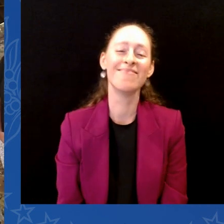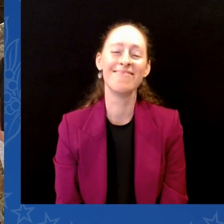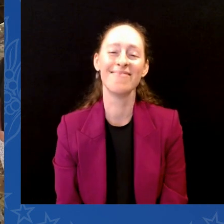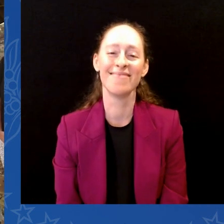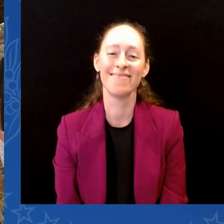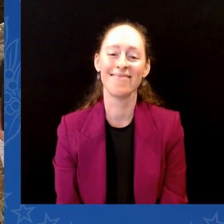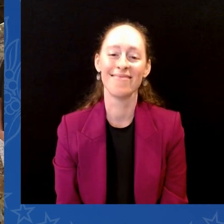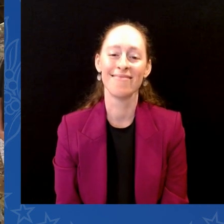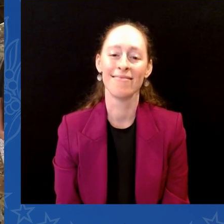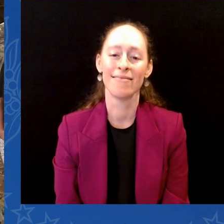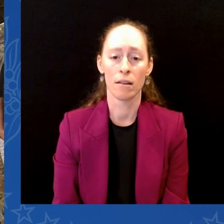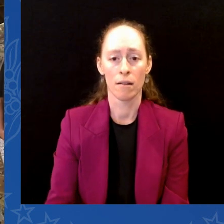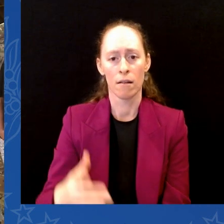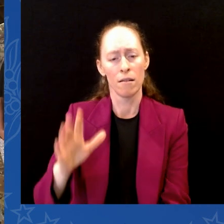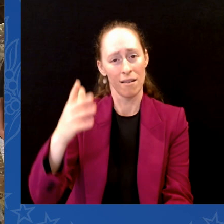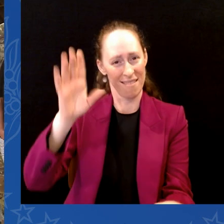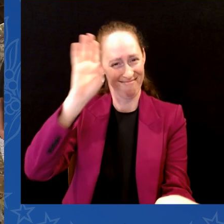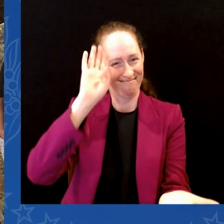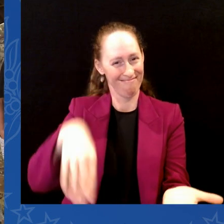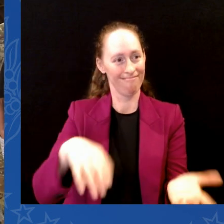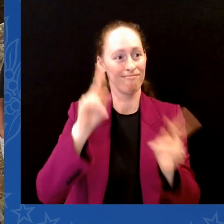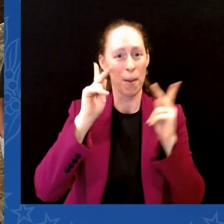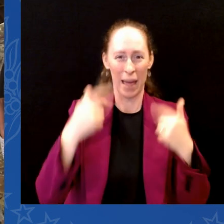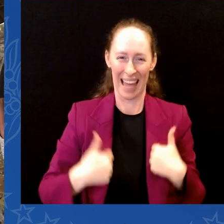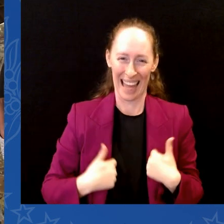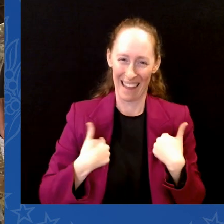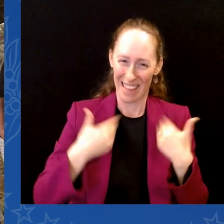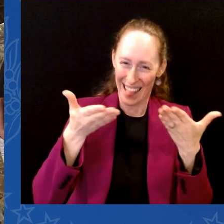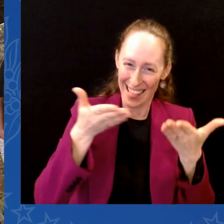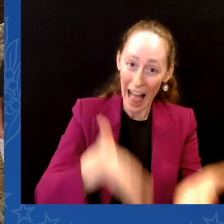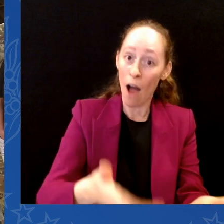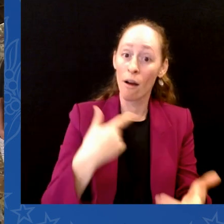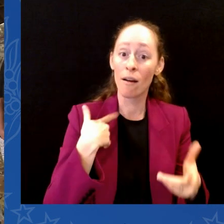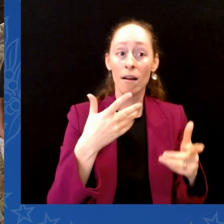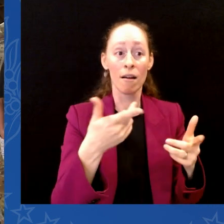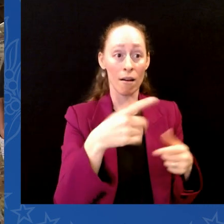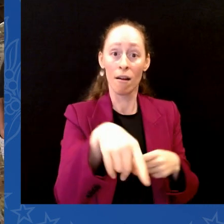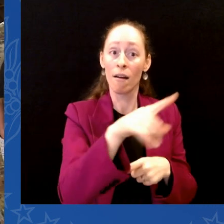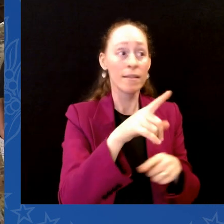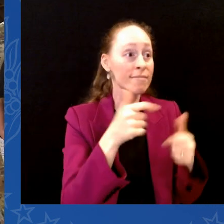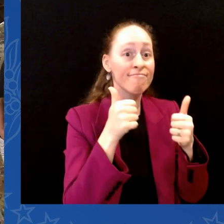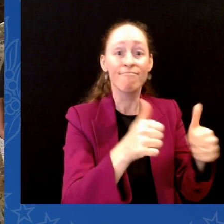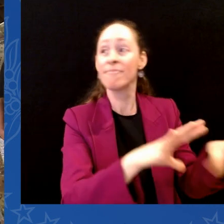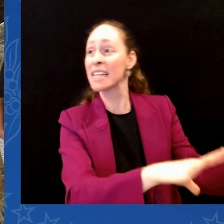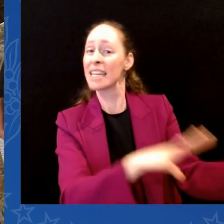And so we're happy to be able to have done that. We also just executed a contract